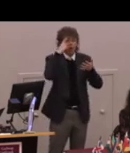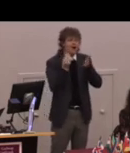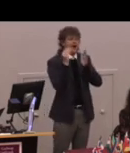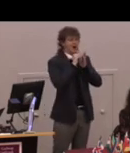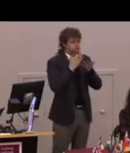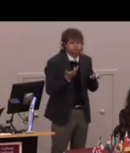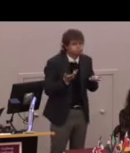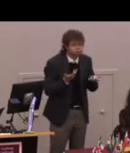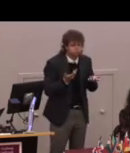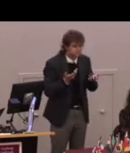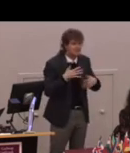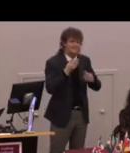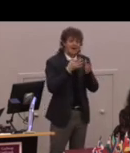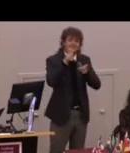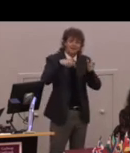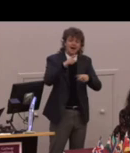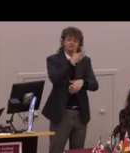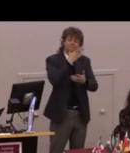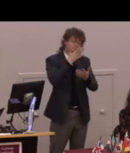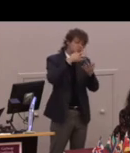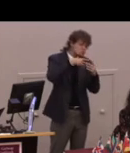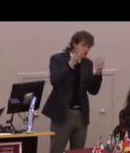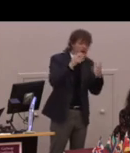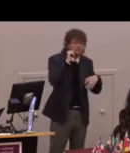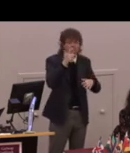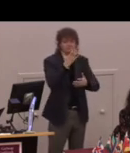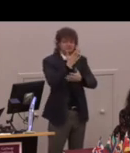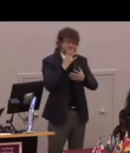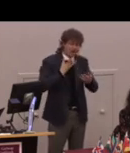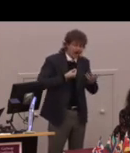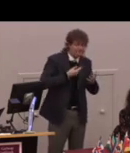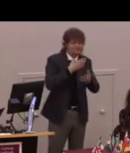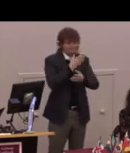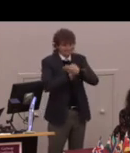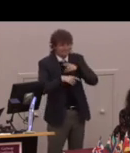there is an additional level of barrier in accessing this information which includes